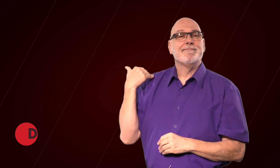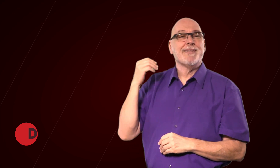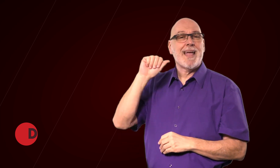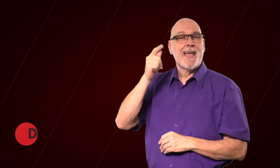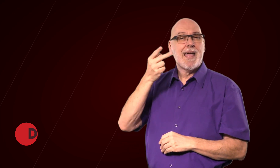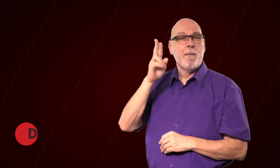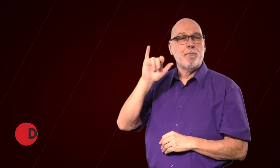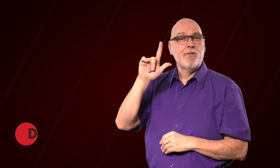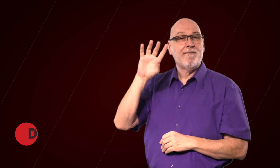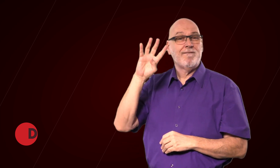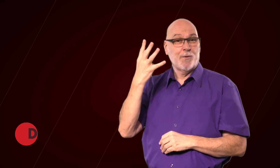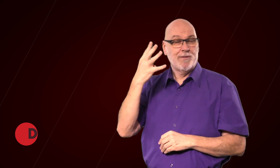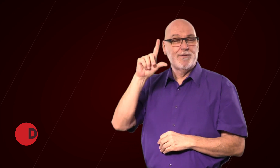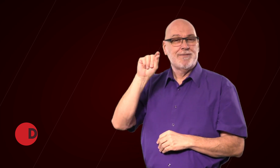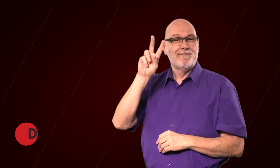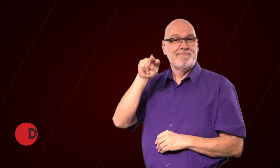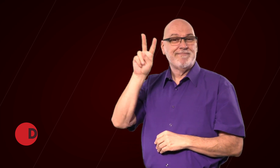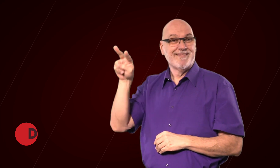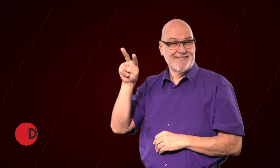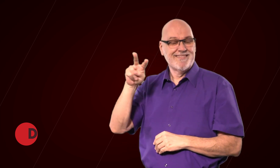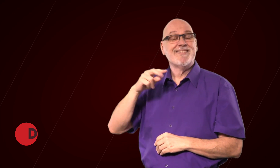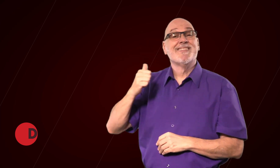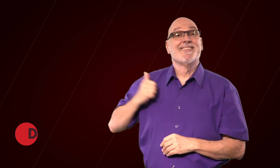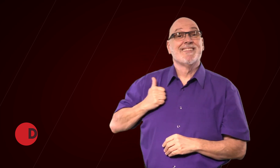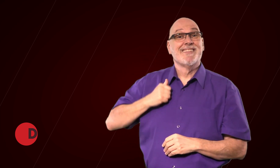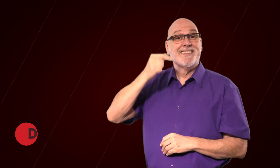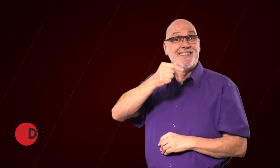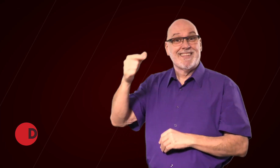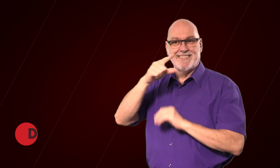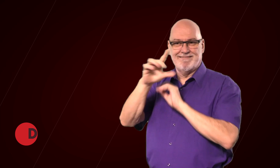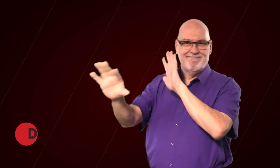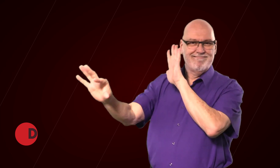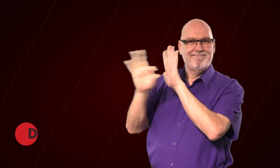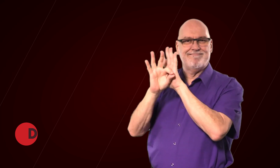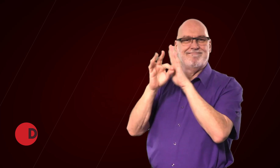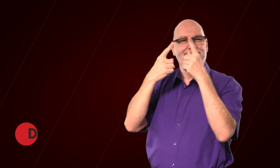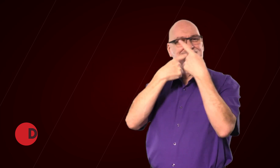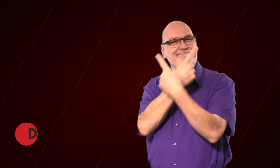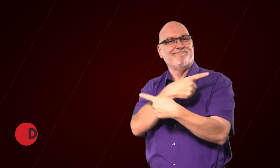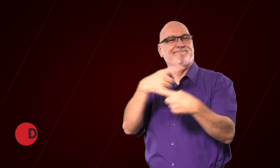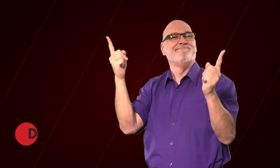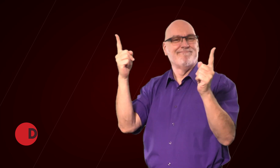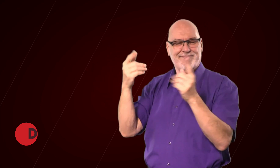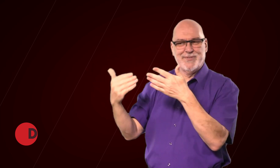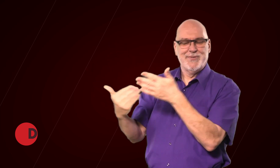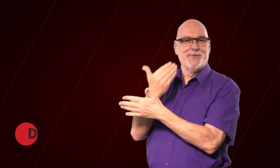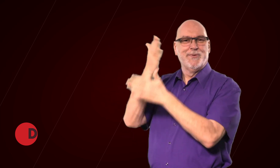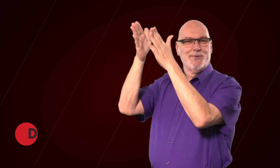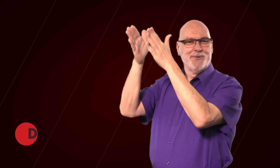On April 4, 2022, the Government of Canada announced the appointment of